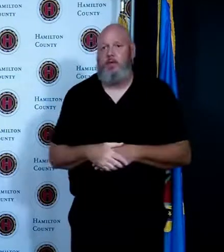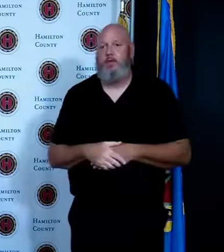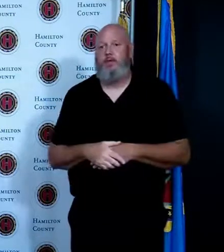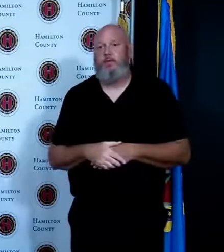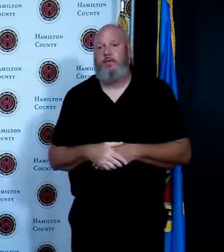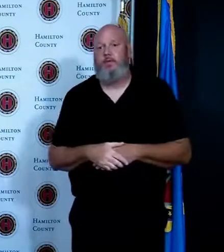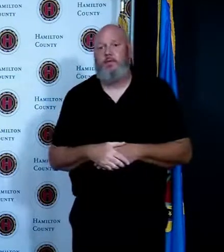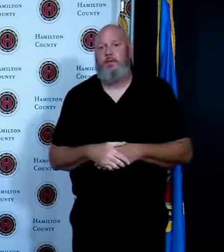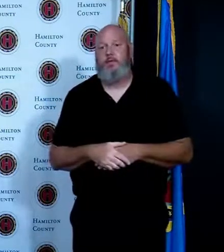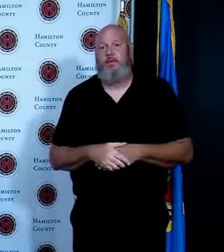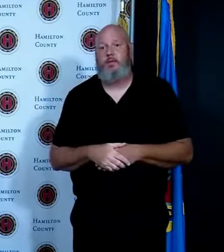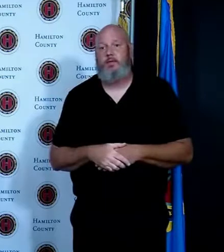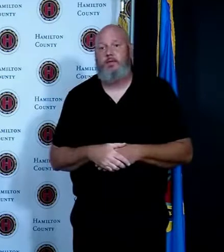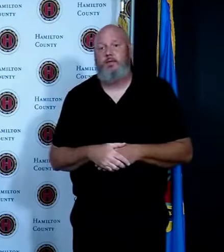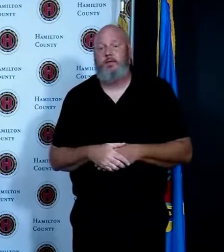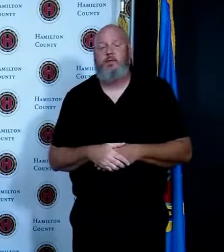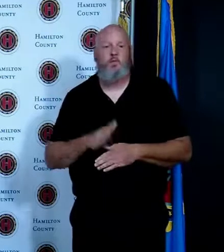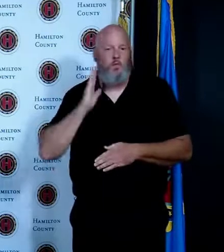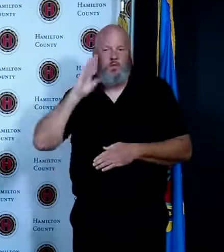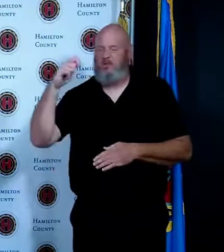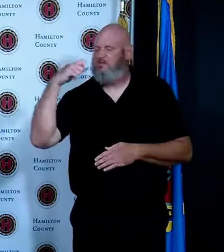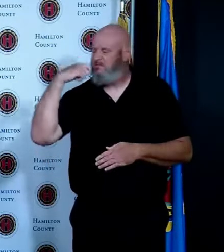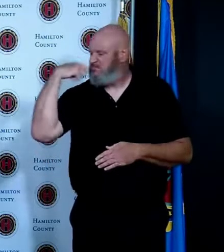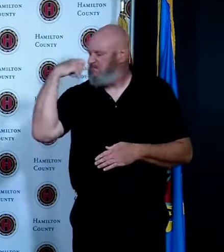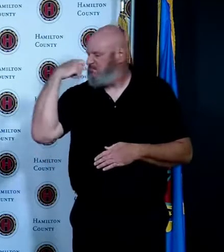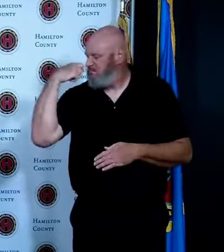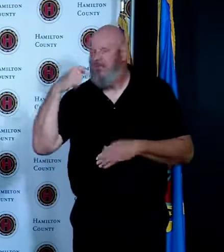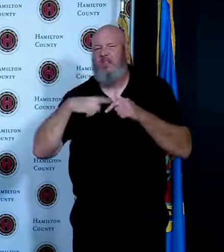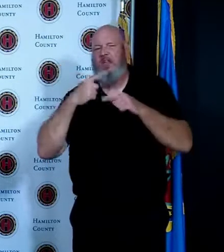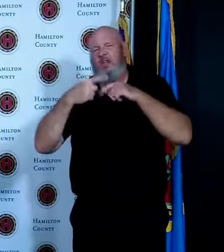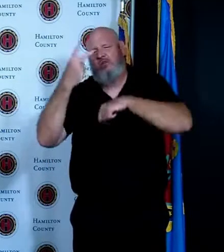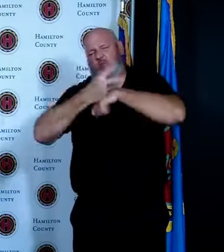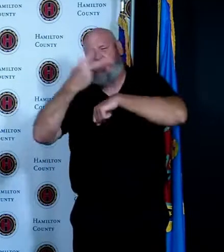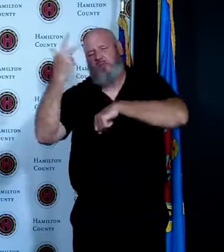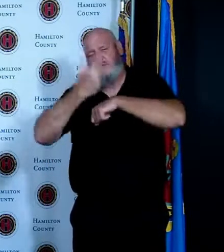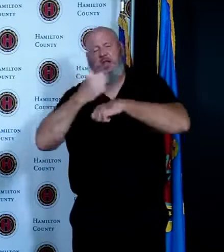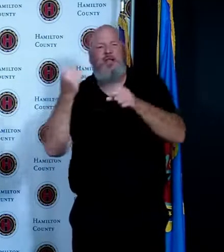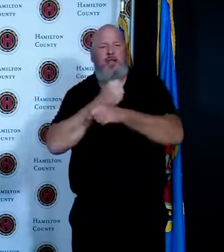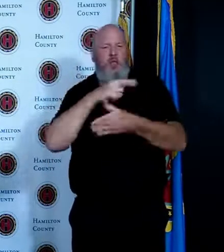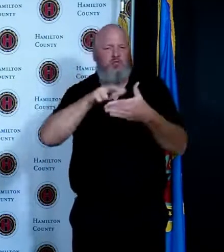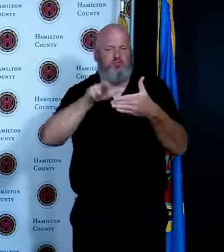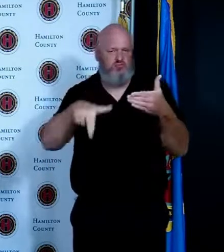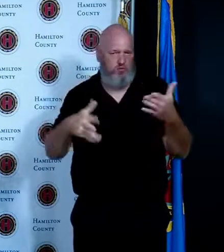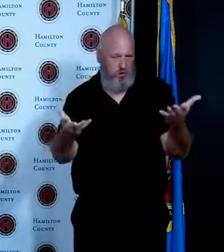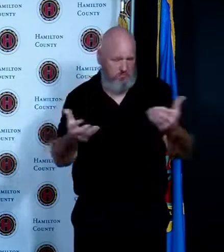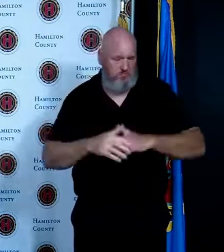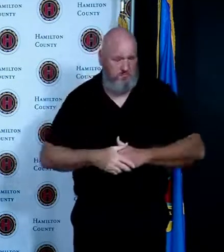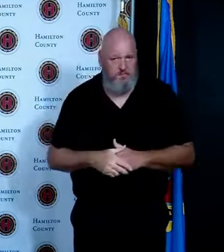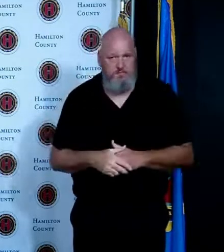about will initially begin and we will start making those calls all test sites